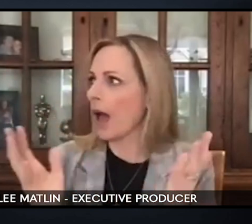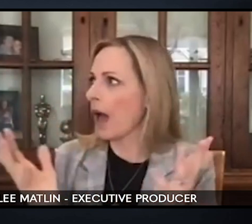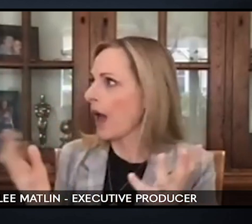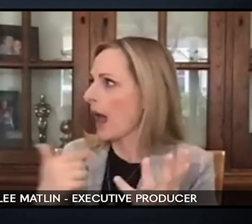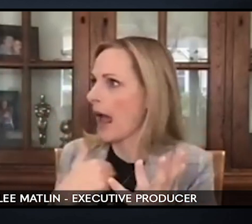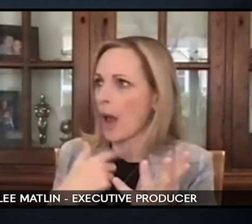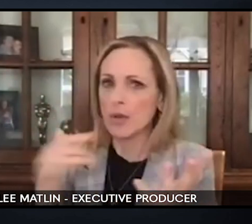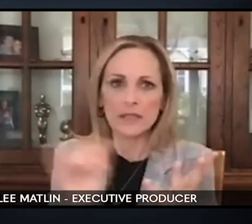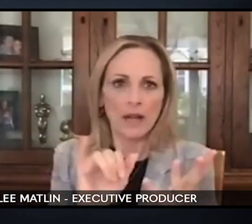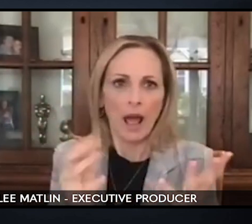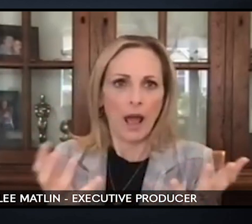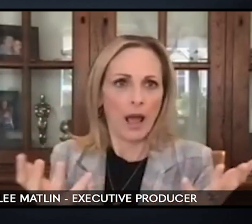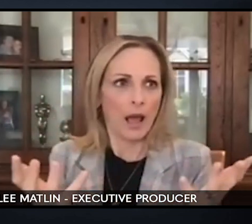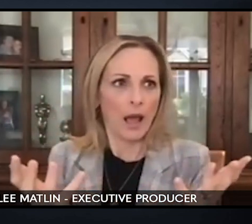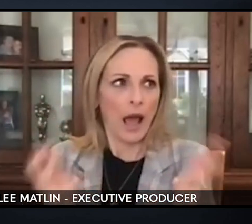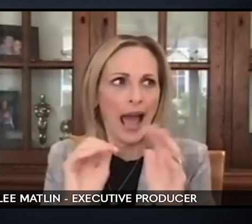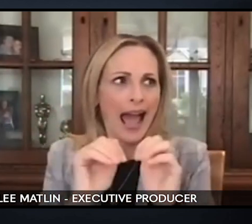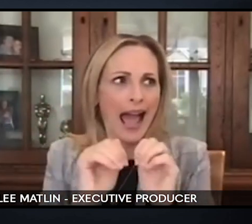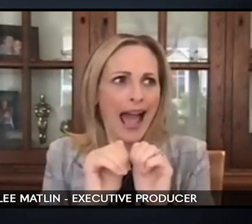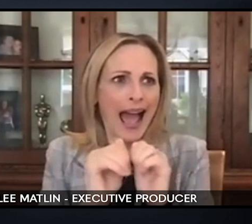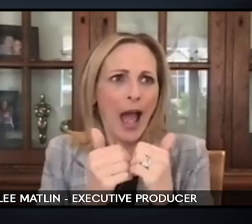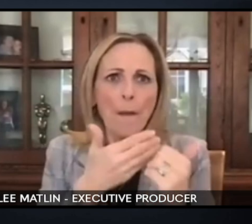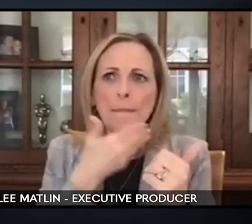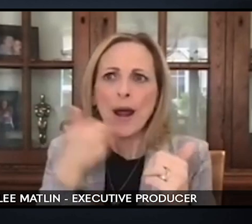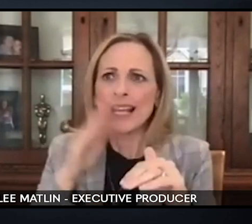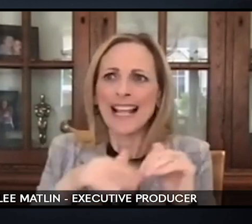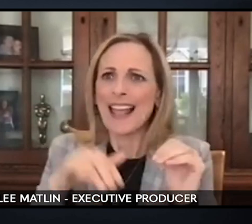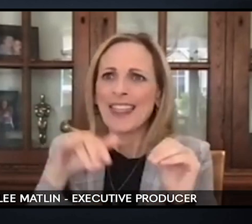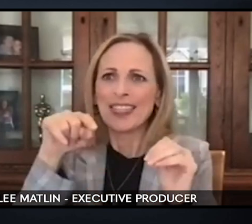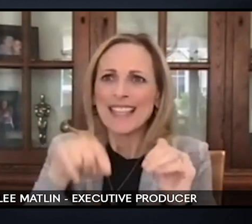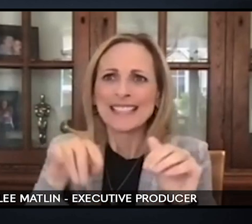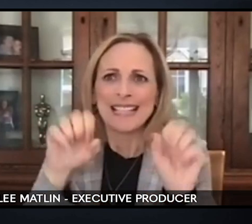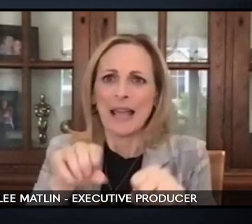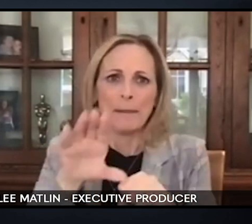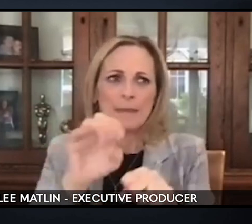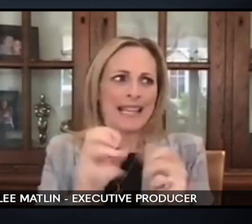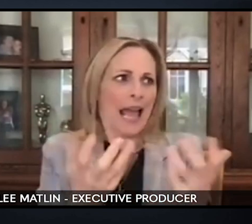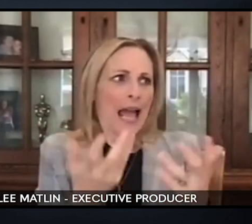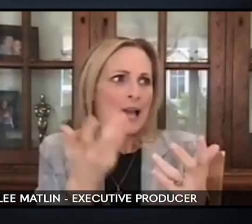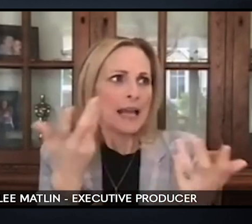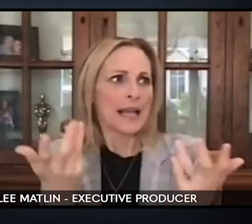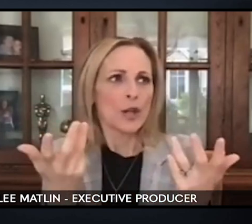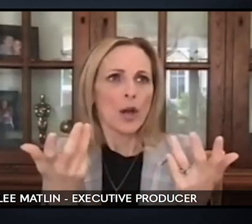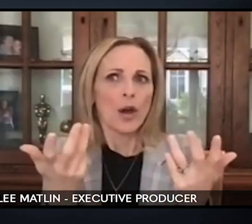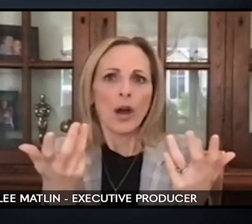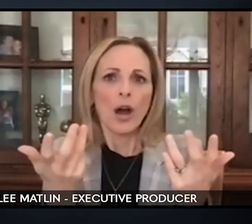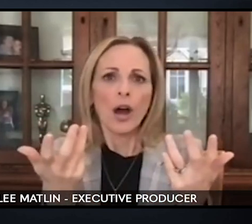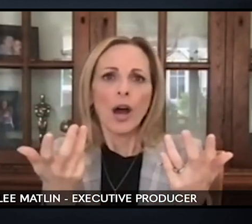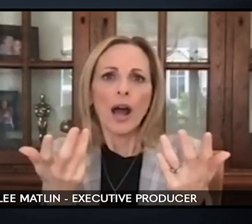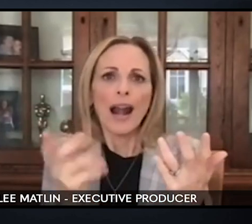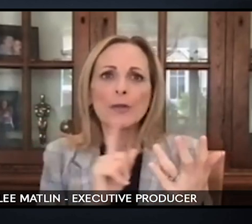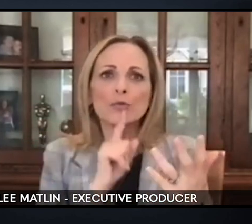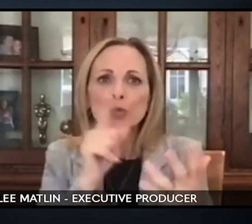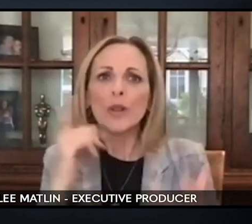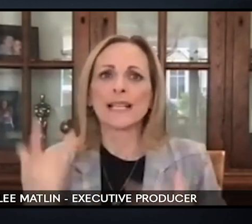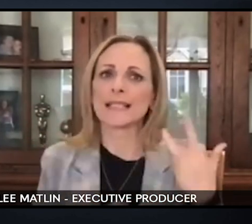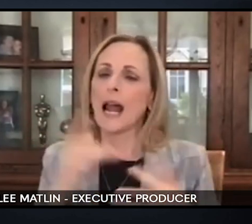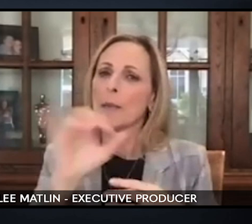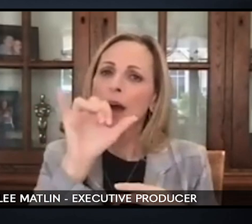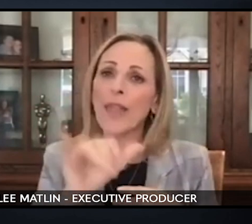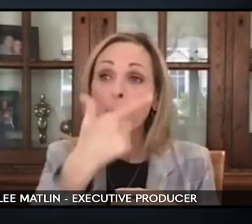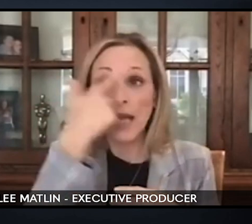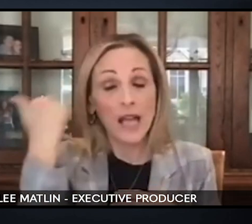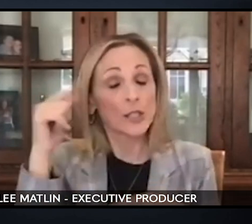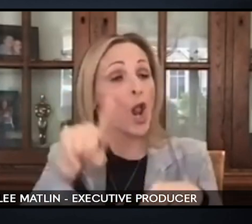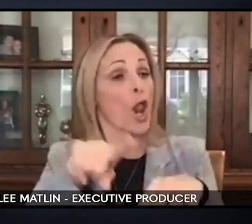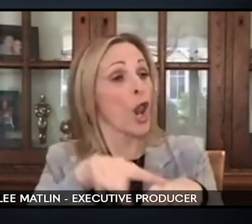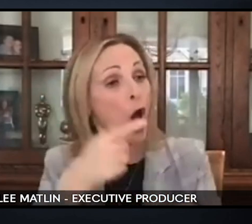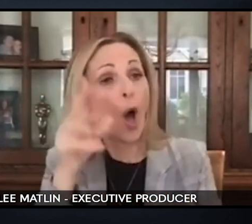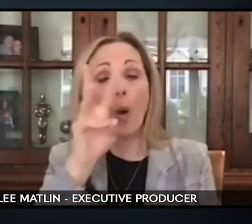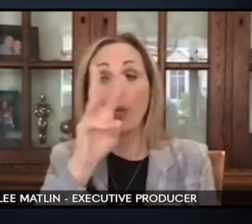DeafBlind, I was like, how better to tell this story than to have this cast